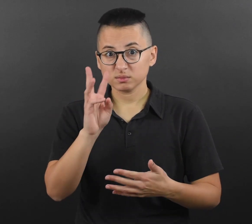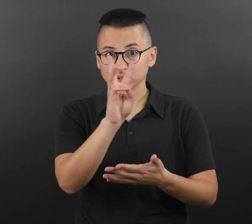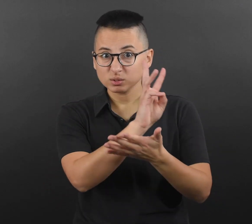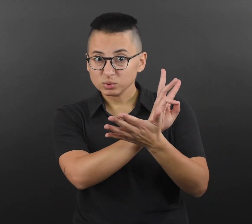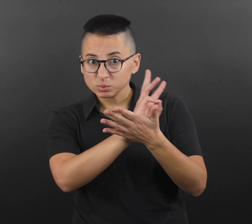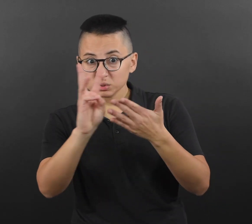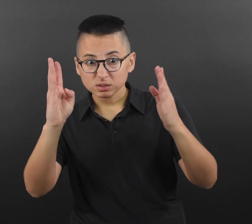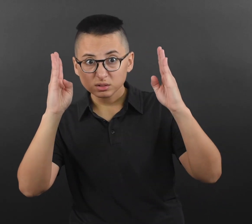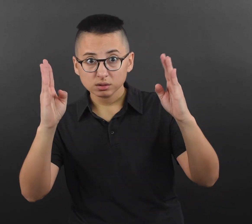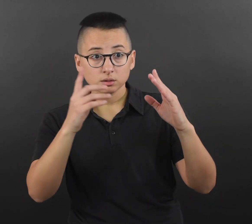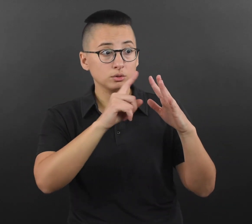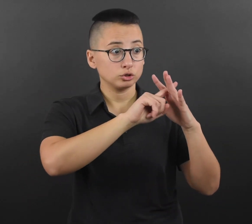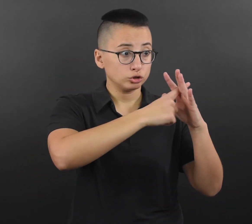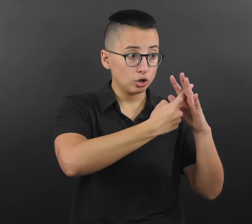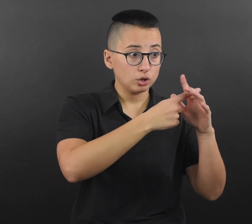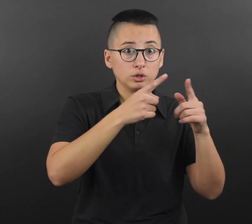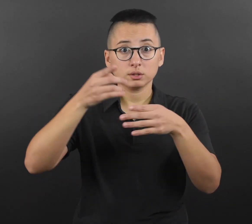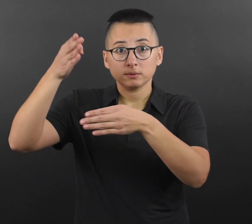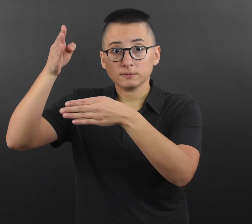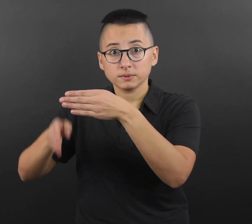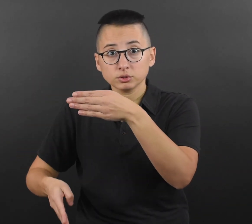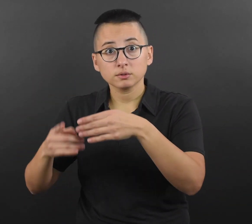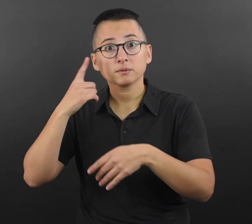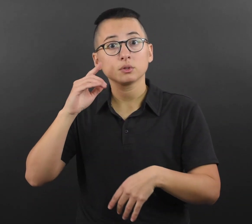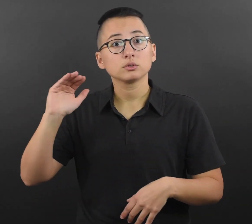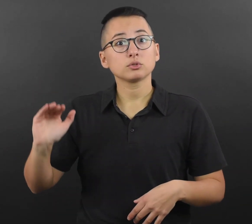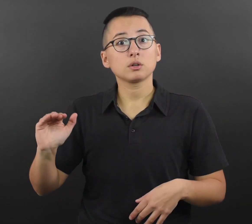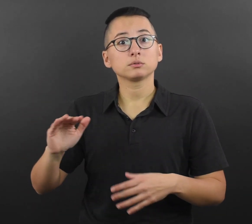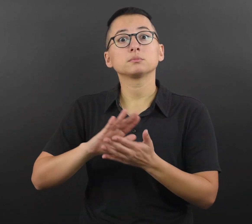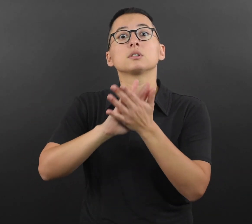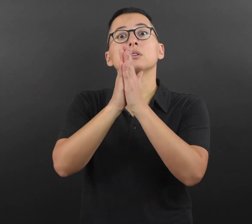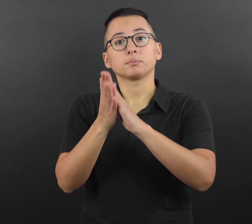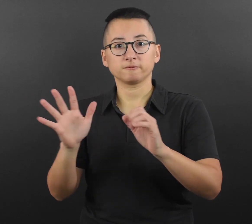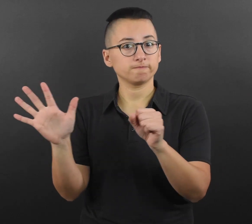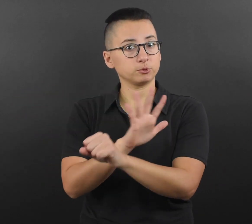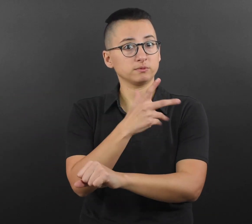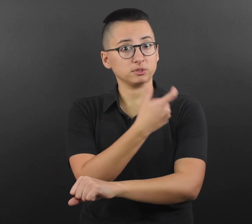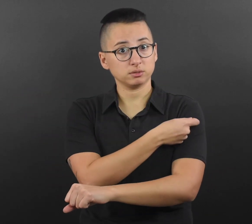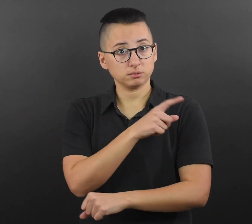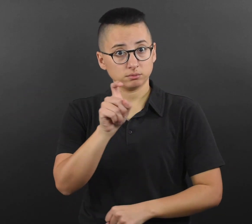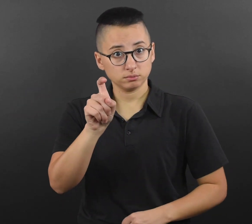• Will it take 6 weeks from start to end for my child to be considered fully vaccinated?